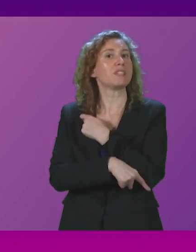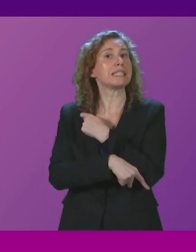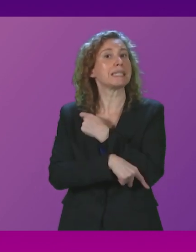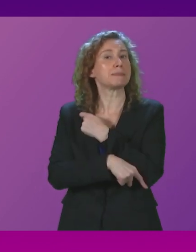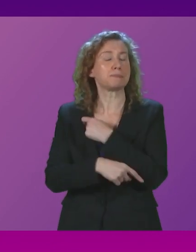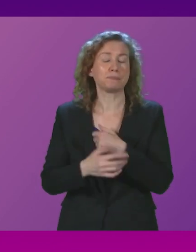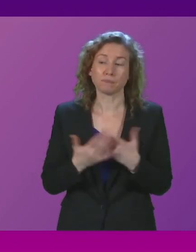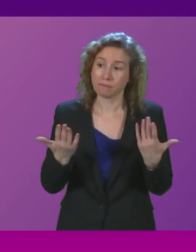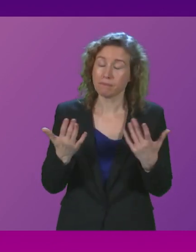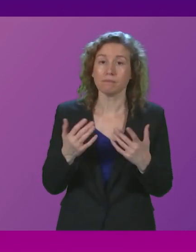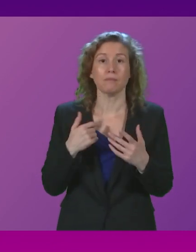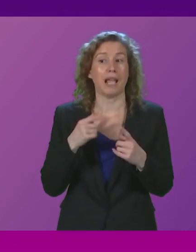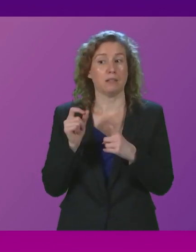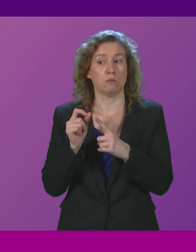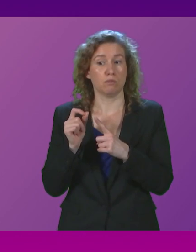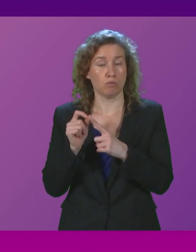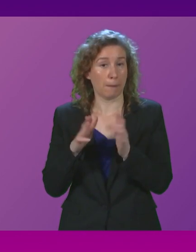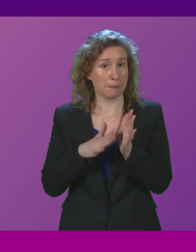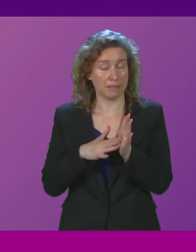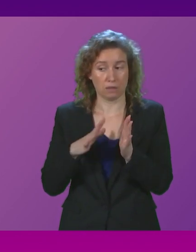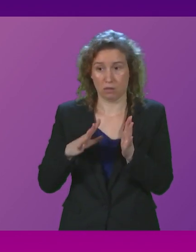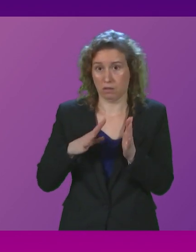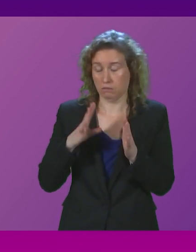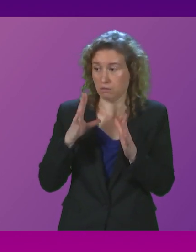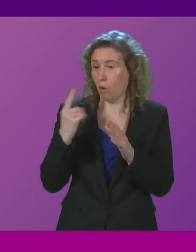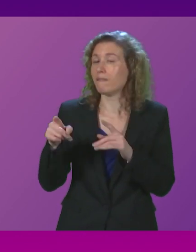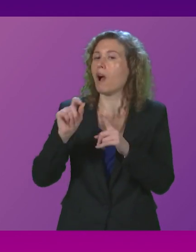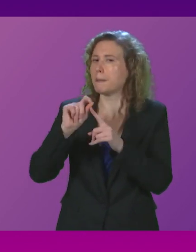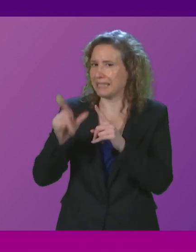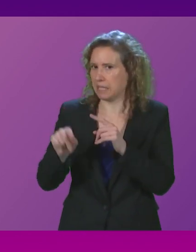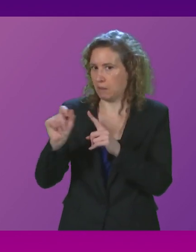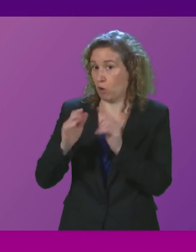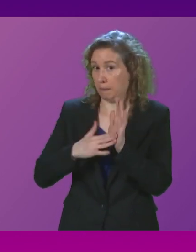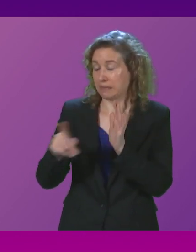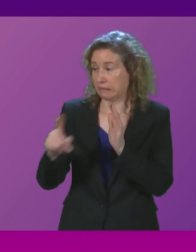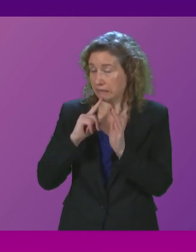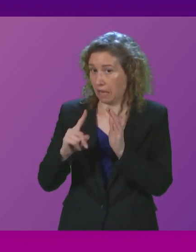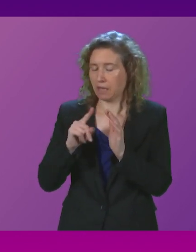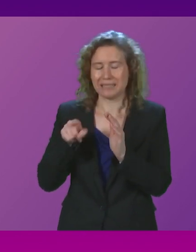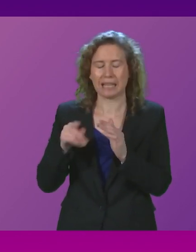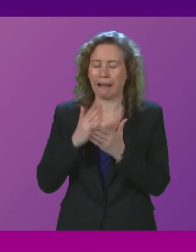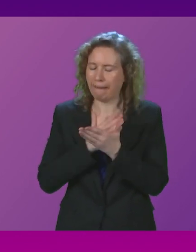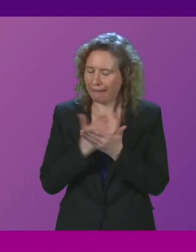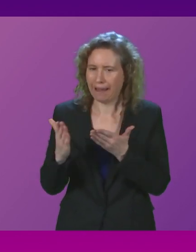As the Prime Minister of Pakistan has highlighted, this is a clear case of climate injustice.